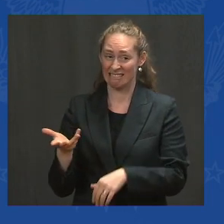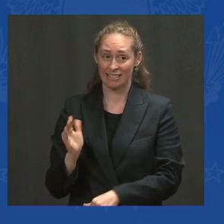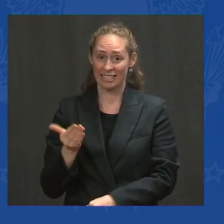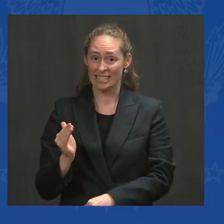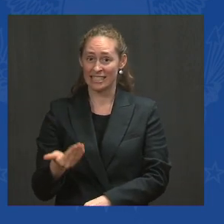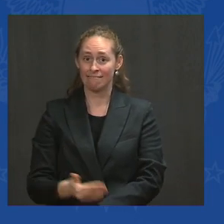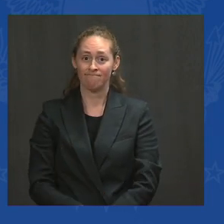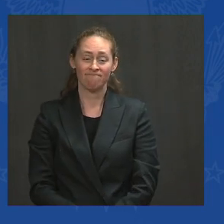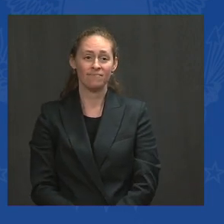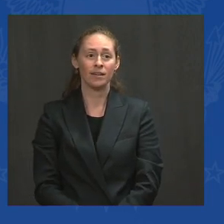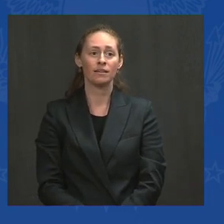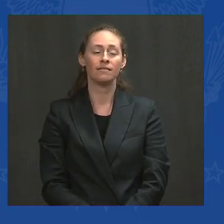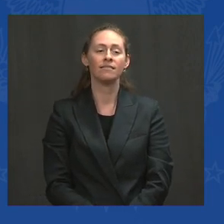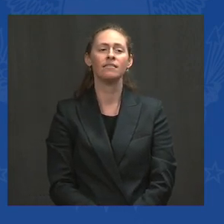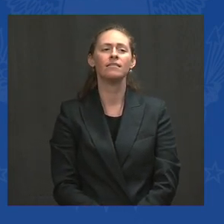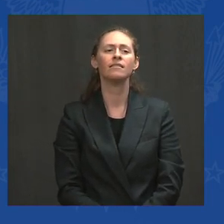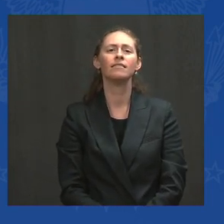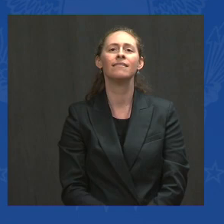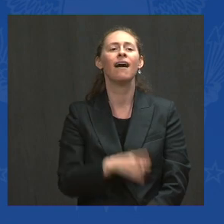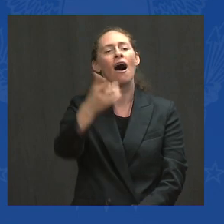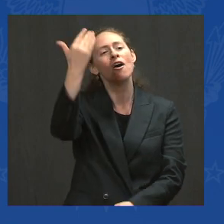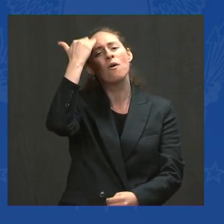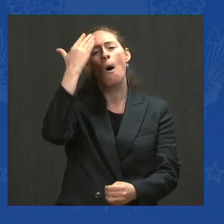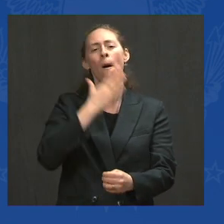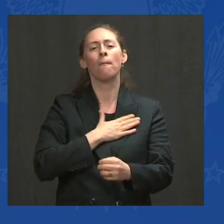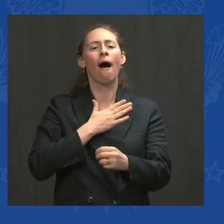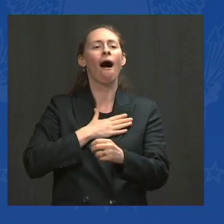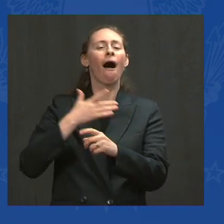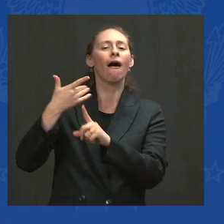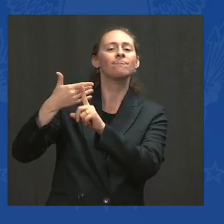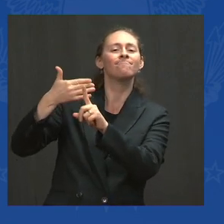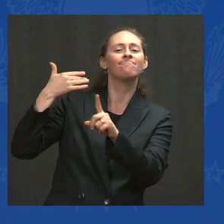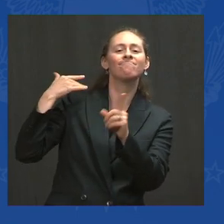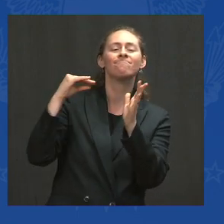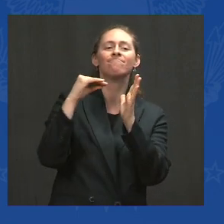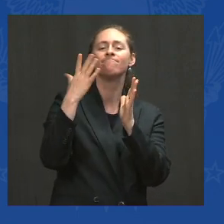The President: You know my record. I can tell by the way you asked the question.